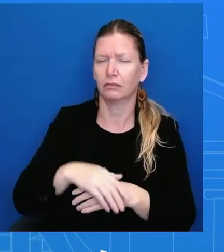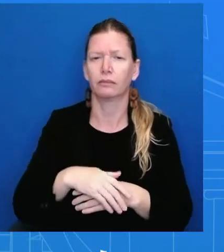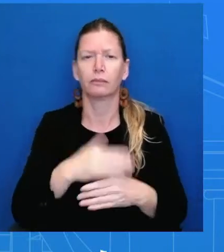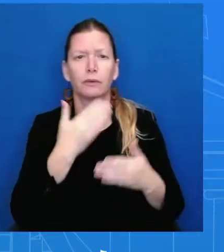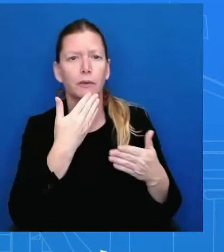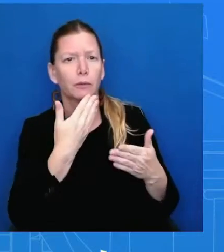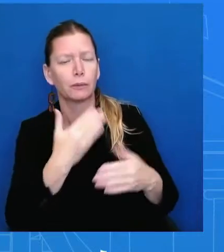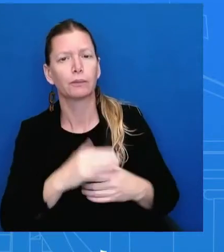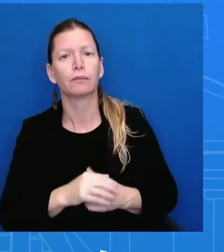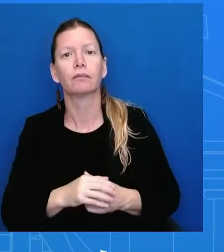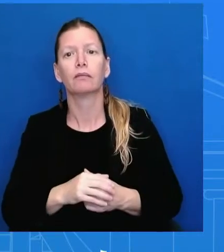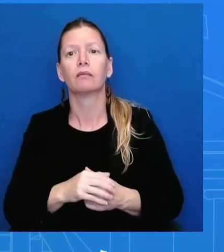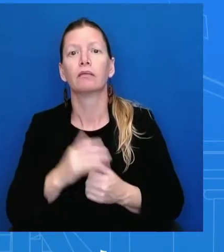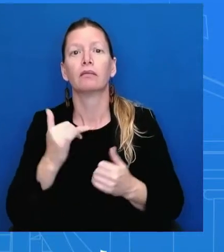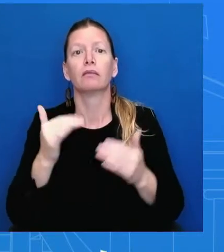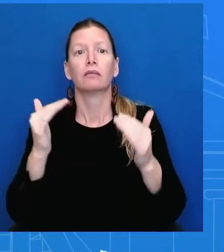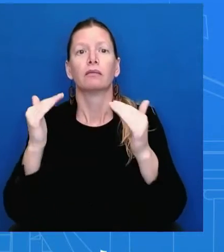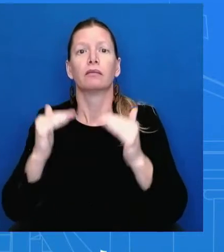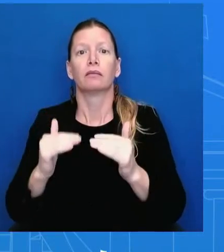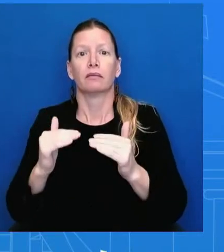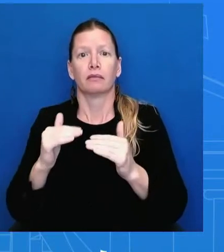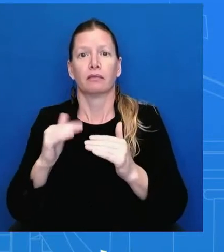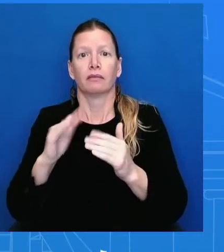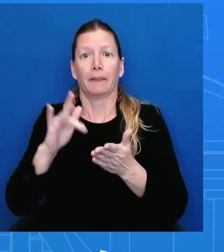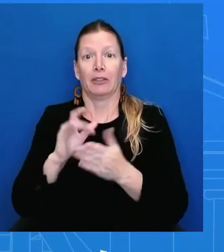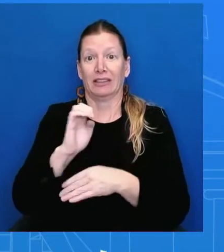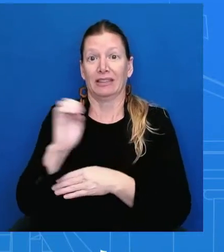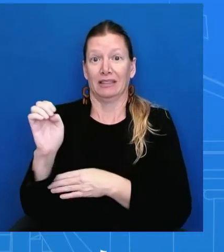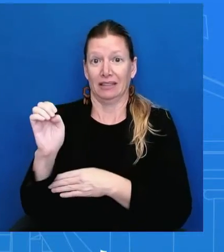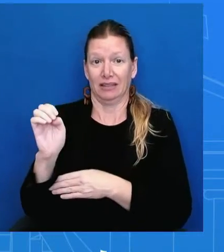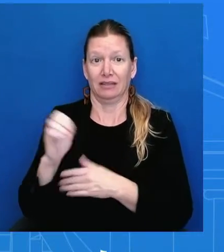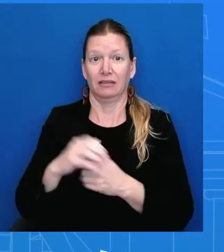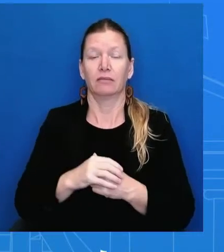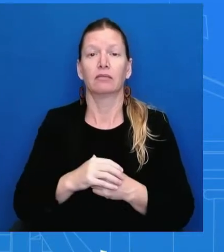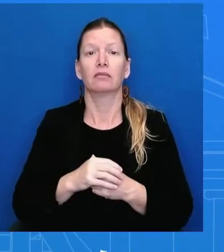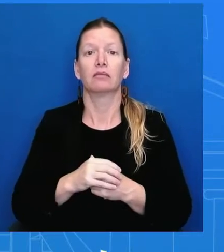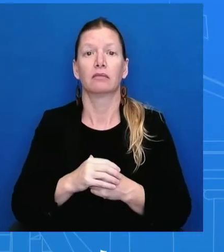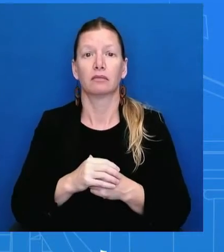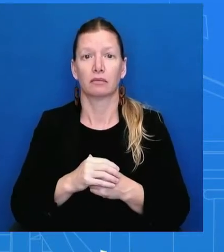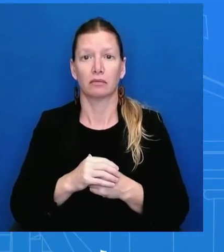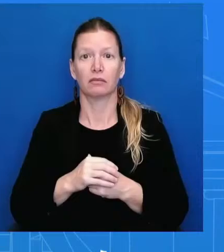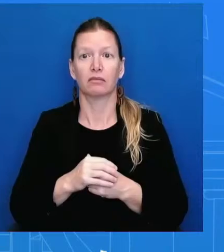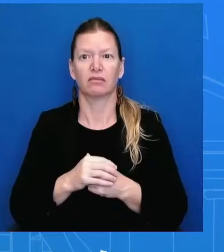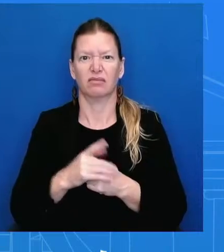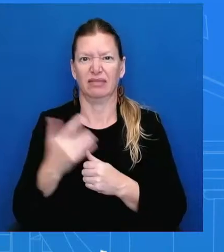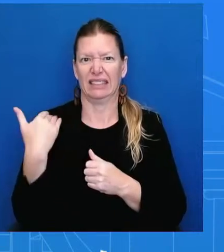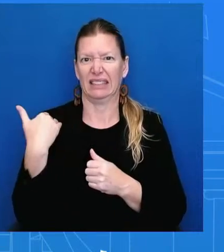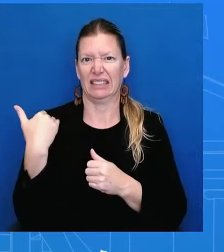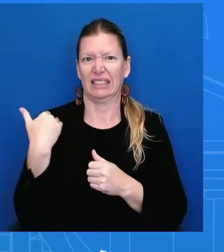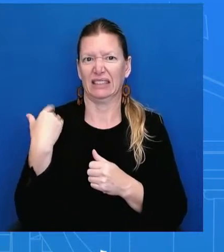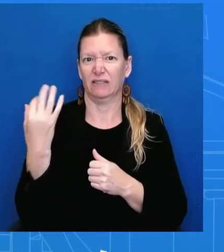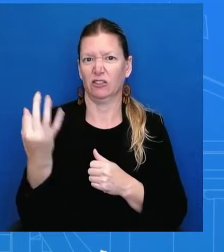At the -- during the ABC News interview on Friday, George Stephanopoulos asked the president was he, quote,